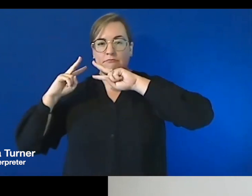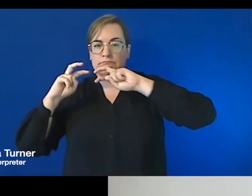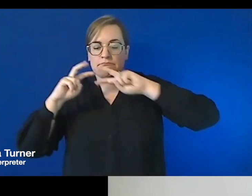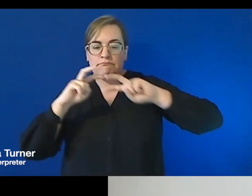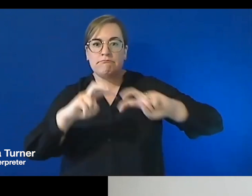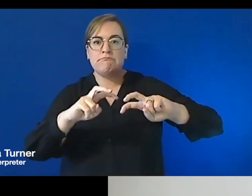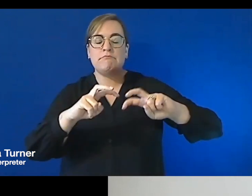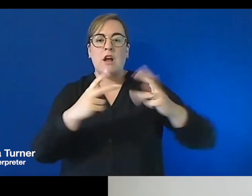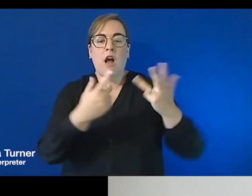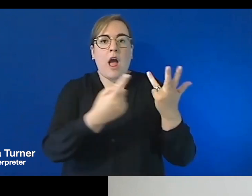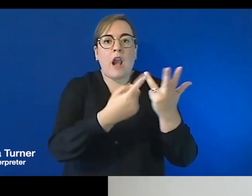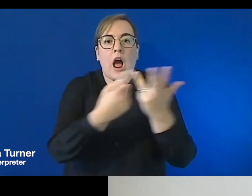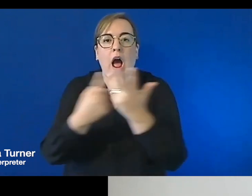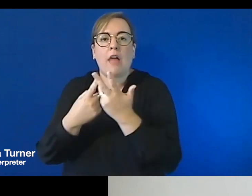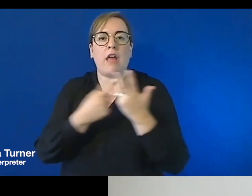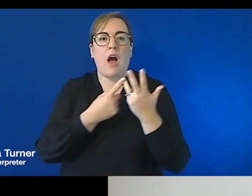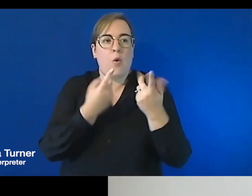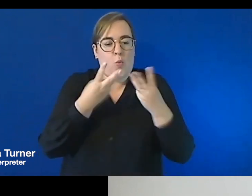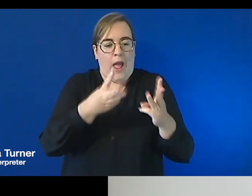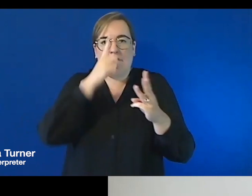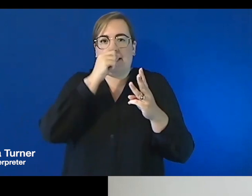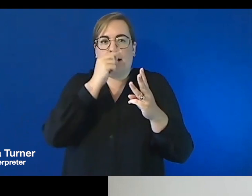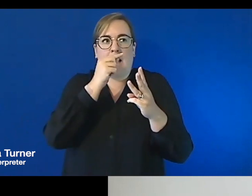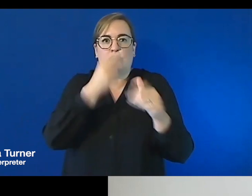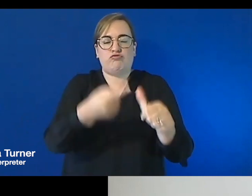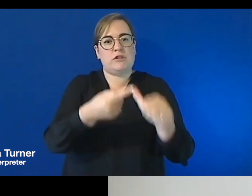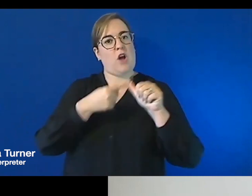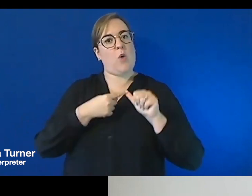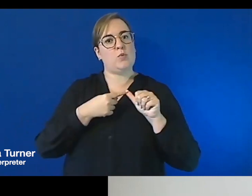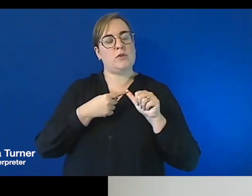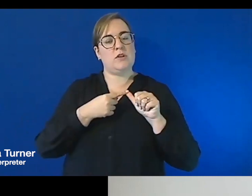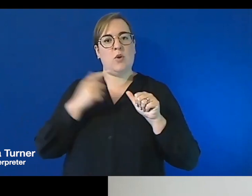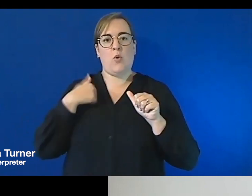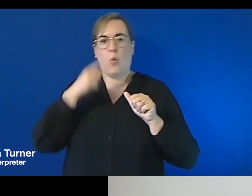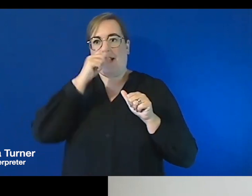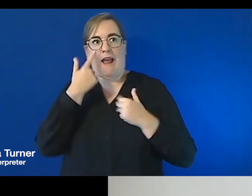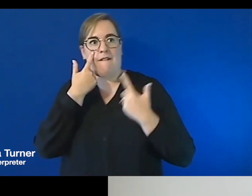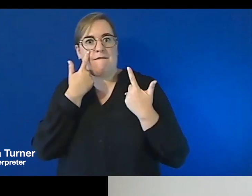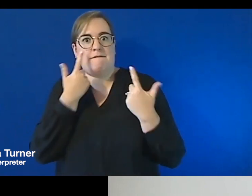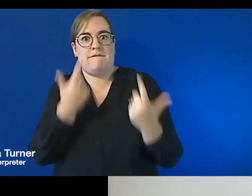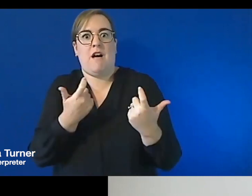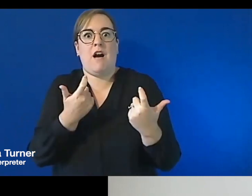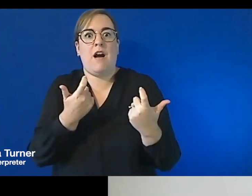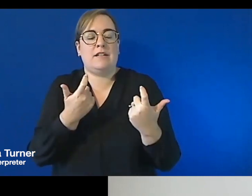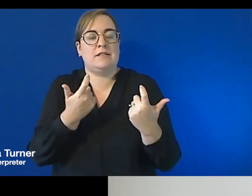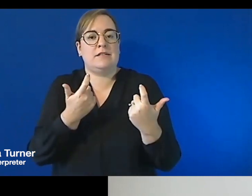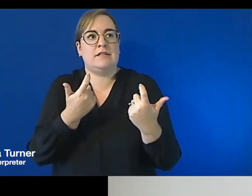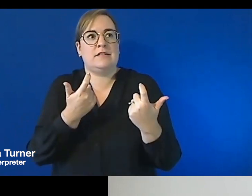of our results and what we were able to come up with towards zero exclusion